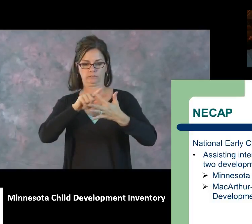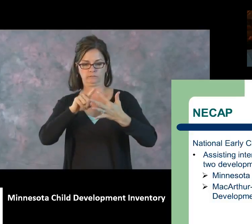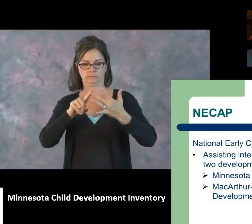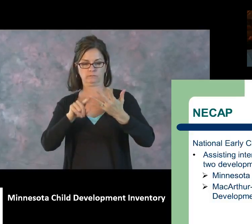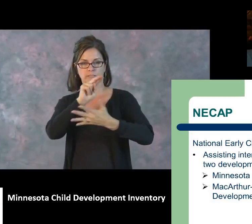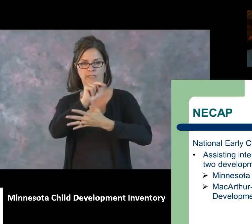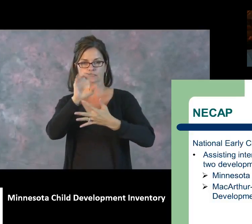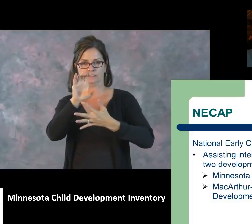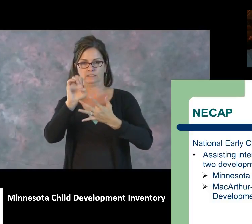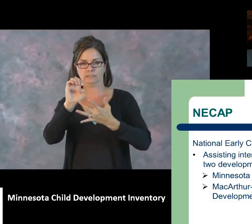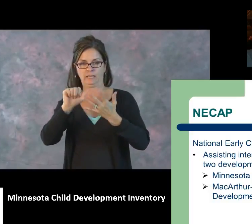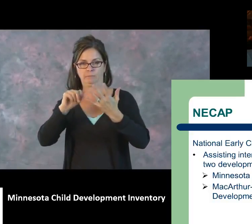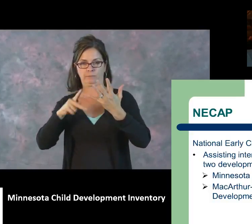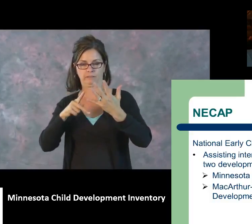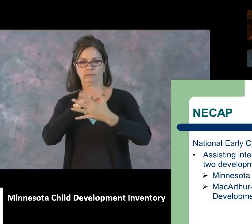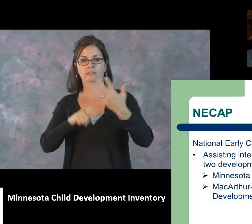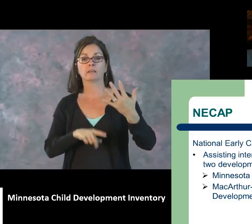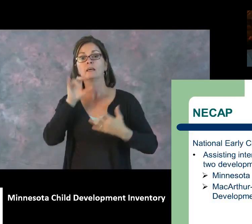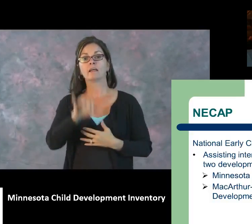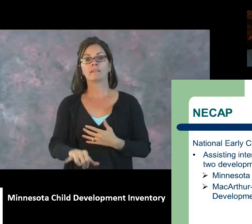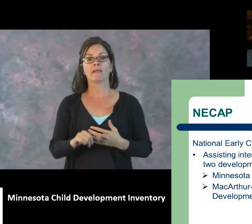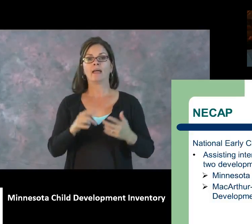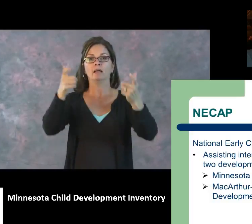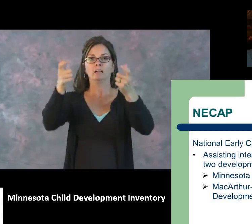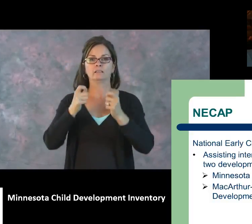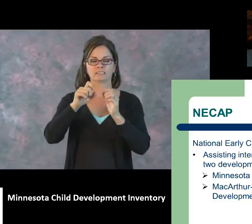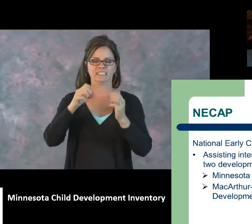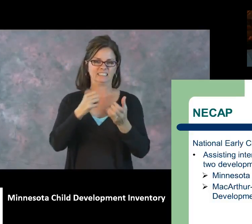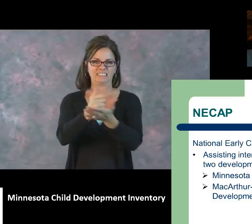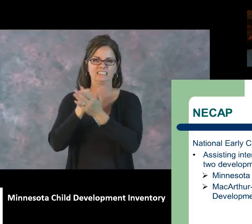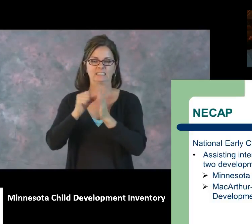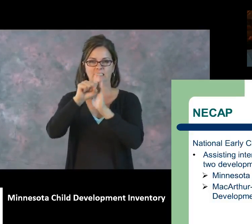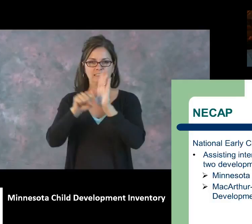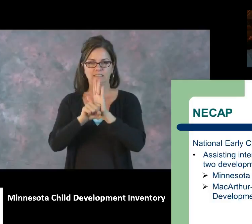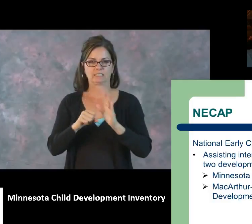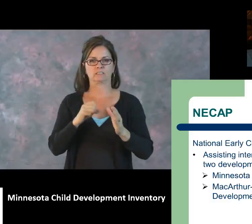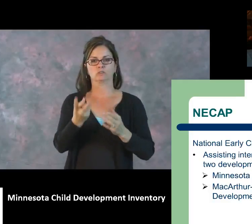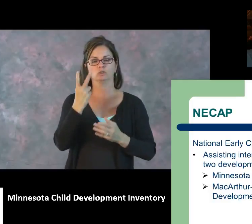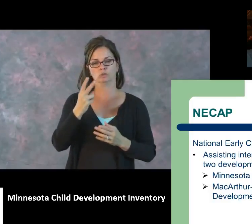This project is assisting interested states in administering two developmental assessments.